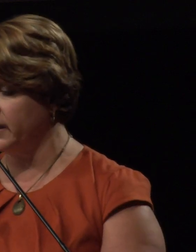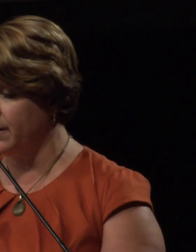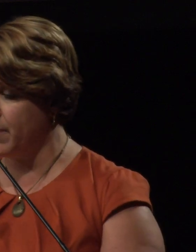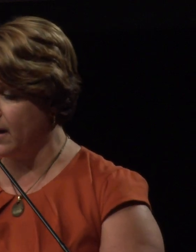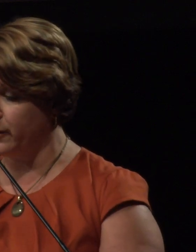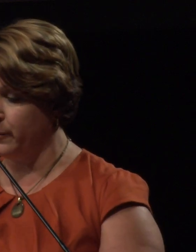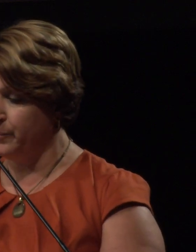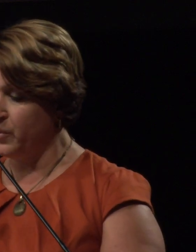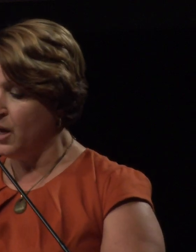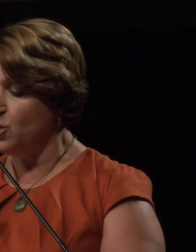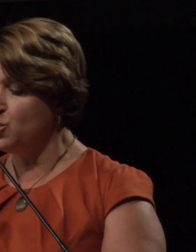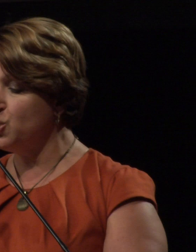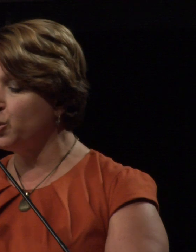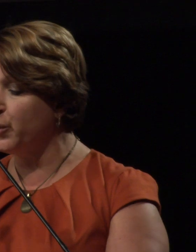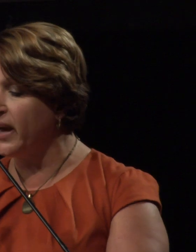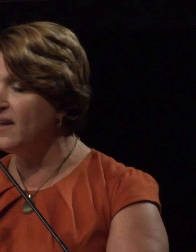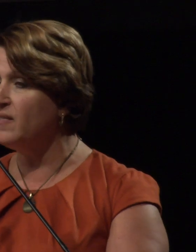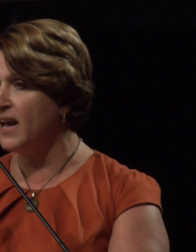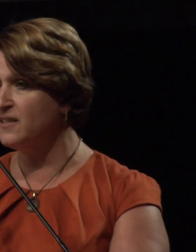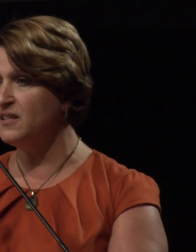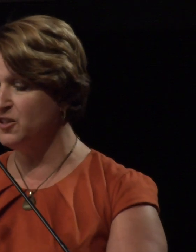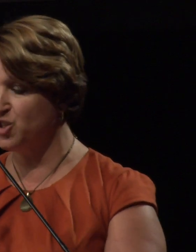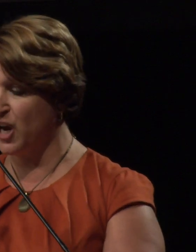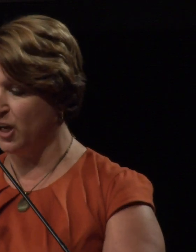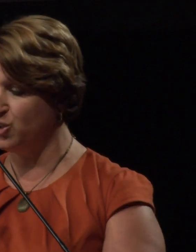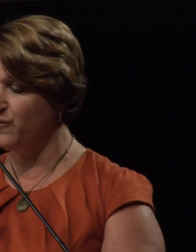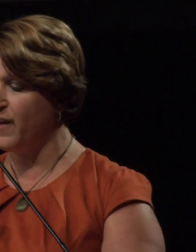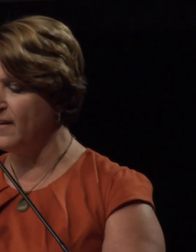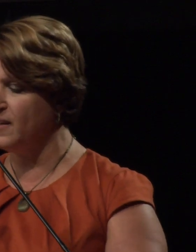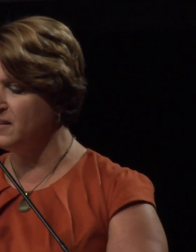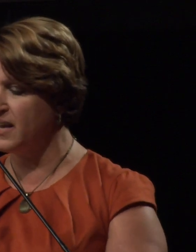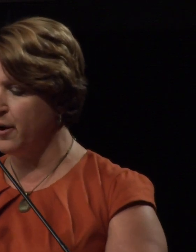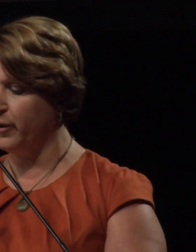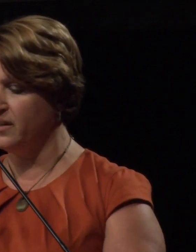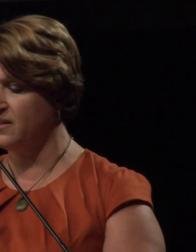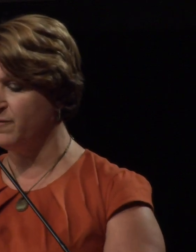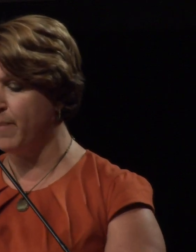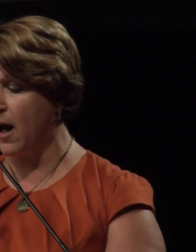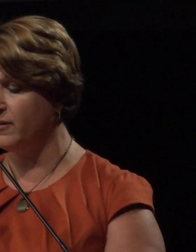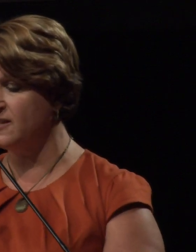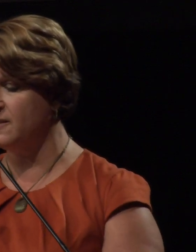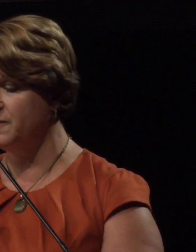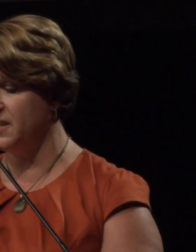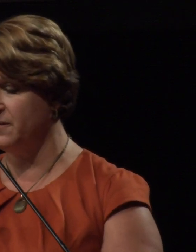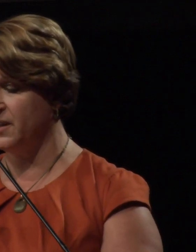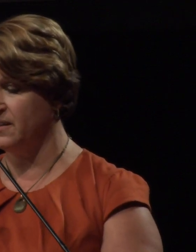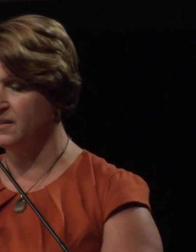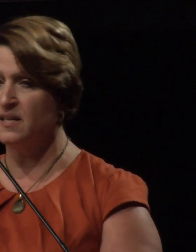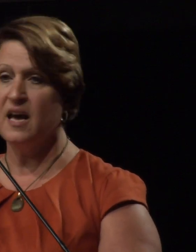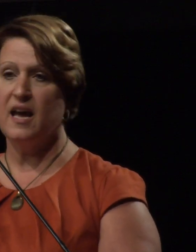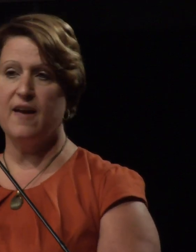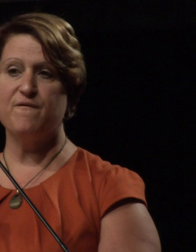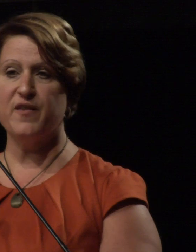DIFFERENTLY AND BETTER. TO CREATE LASTING CHANGE, FIND THESE AREAS OF POSITIVE DEVIANCE